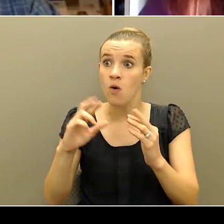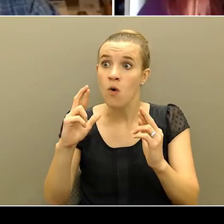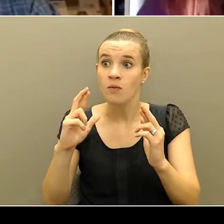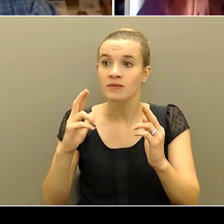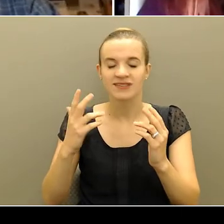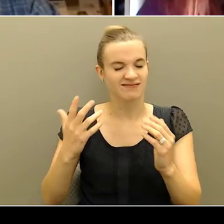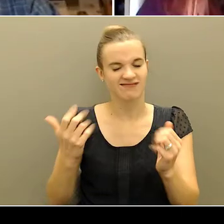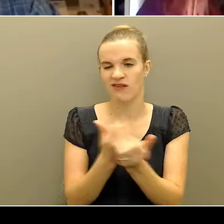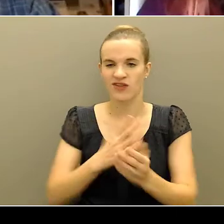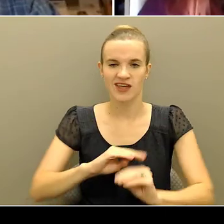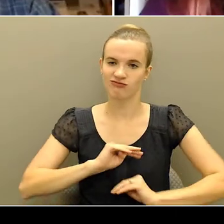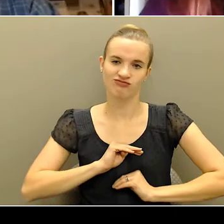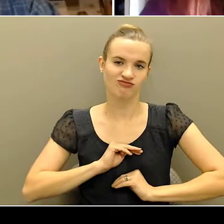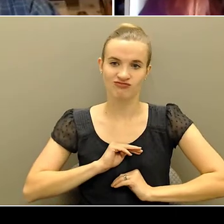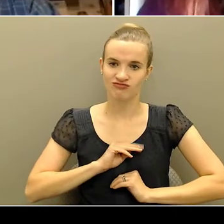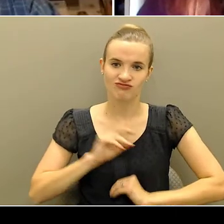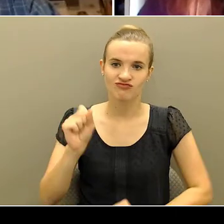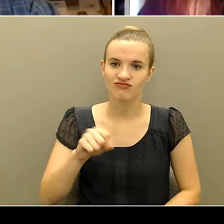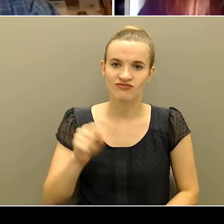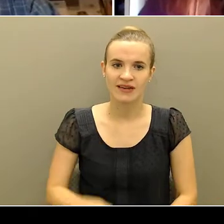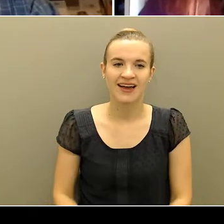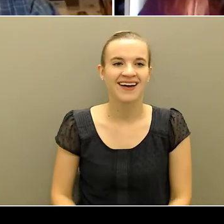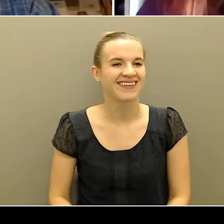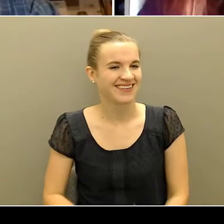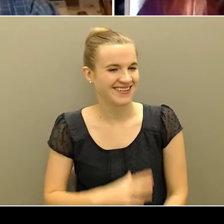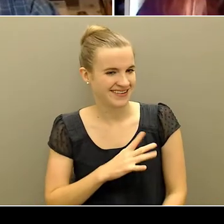Ashley: Yes I have a ton of work I've been, I have so many maps I've been